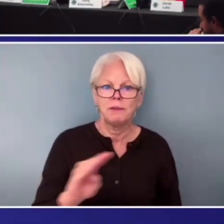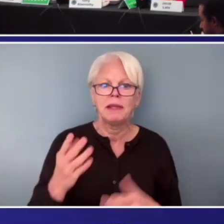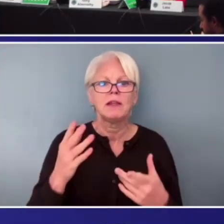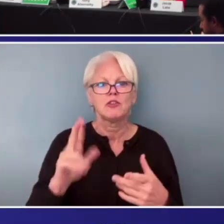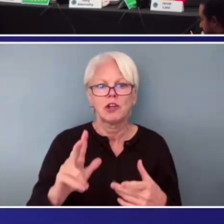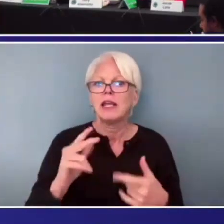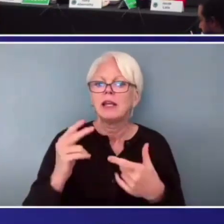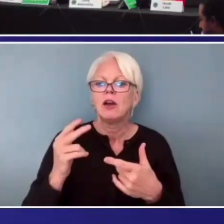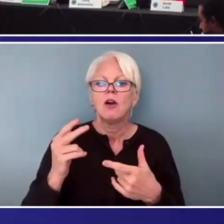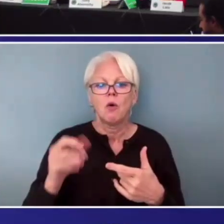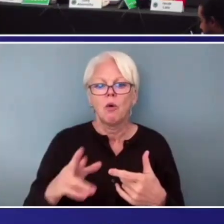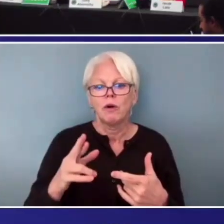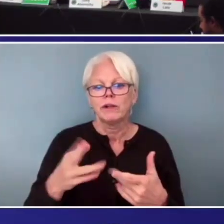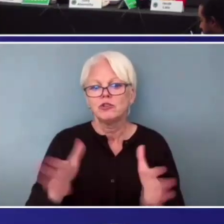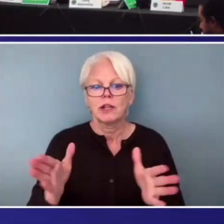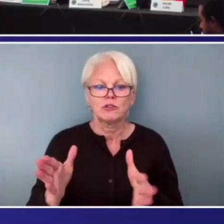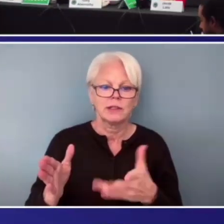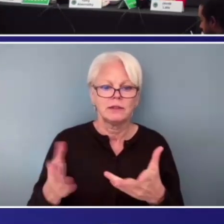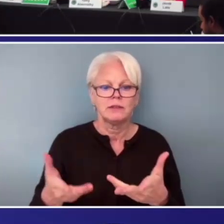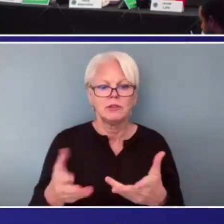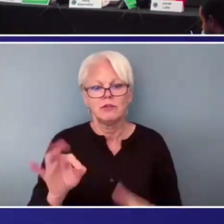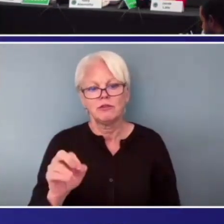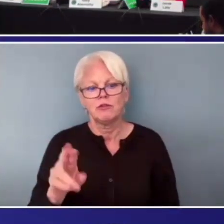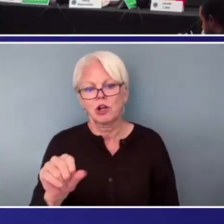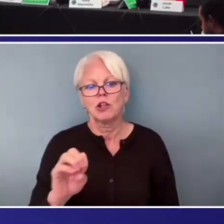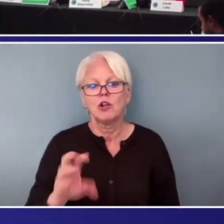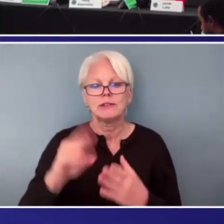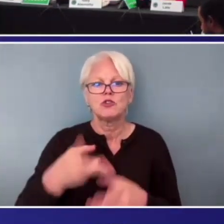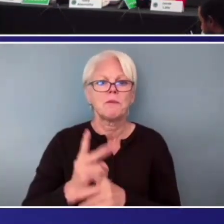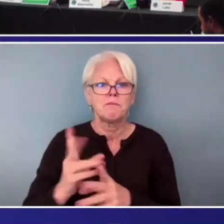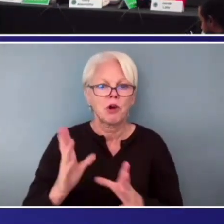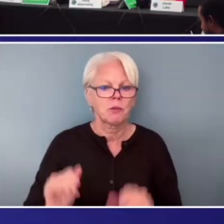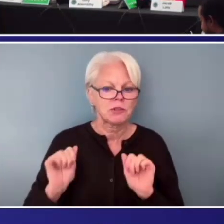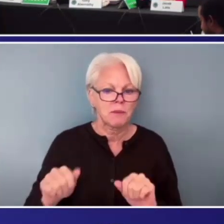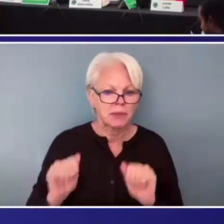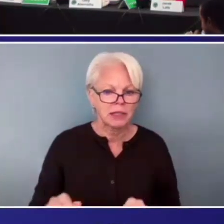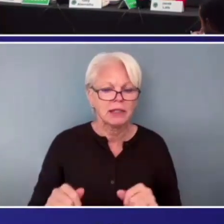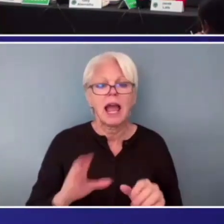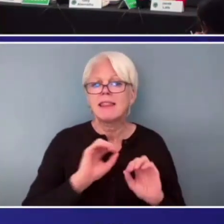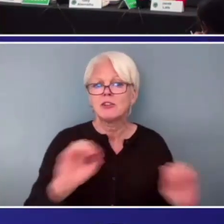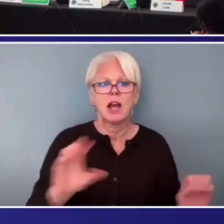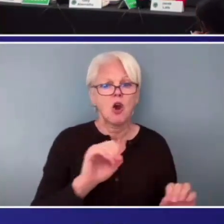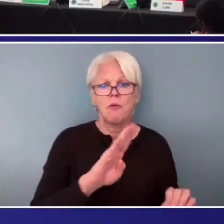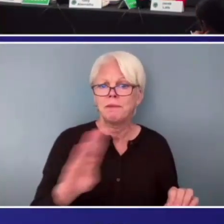pursue other lending options. And there's absolutely nothing within the OBBB that suggests that we have the right